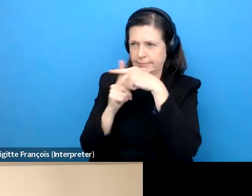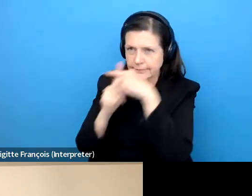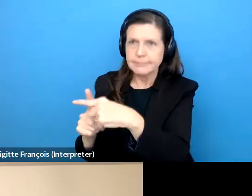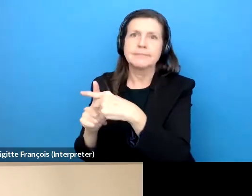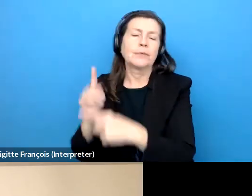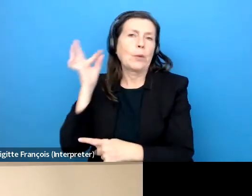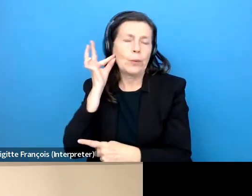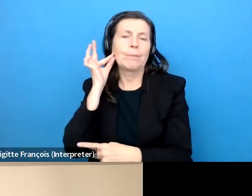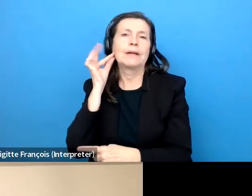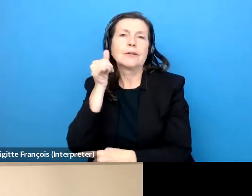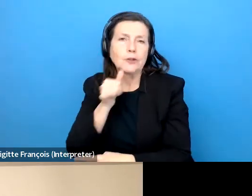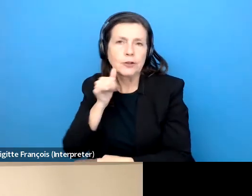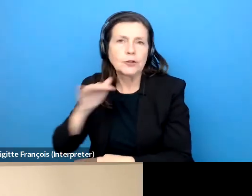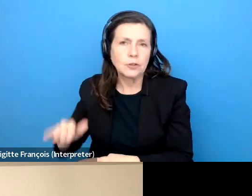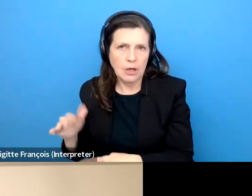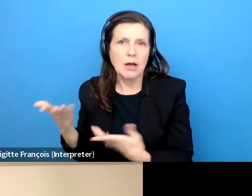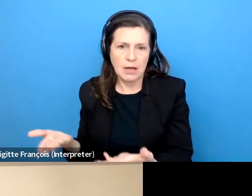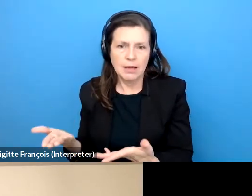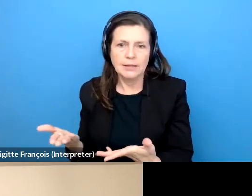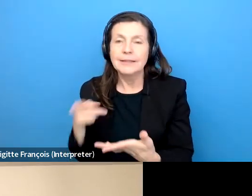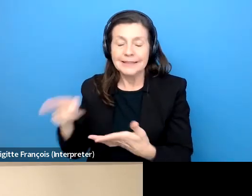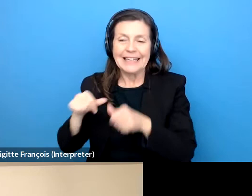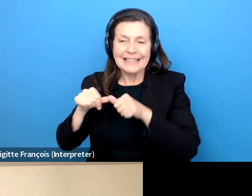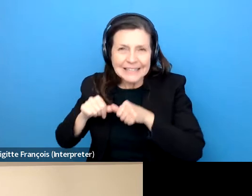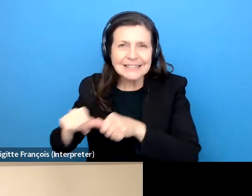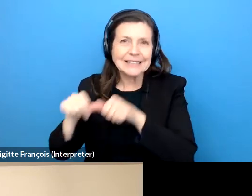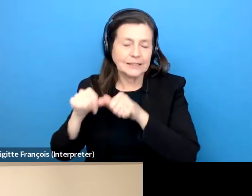due to persistent gender inequalities,